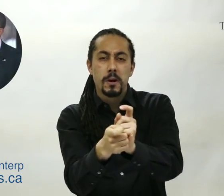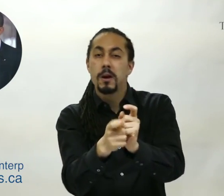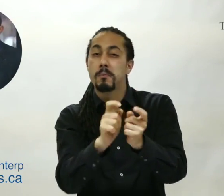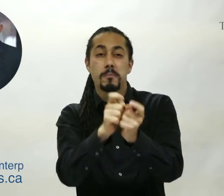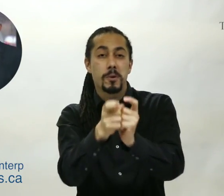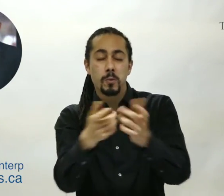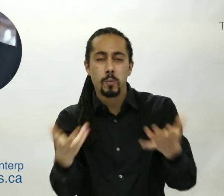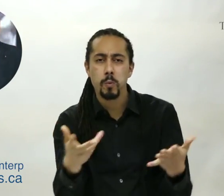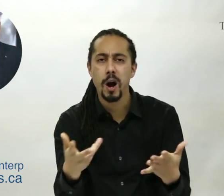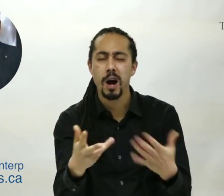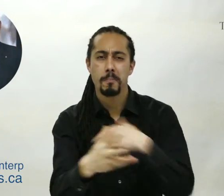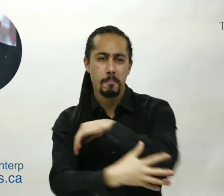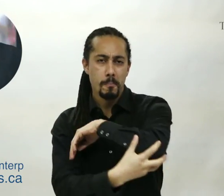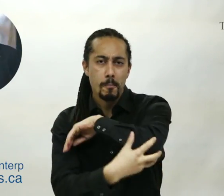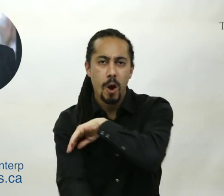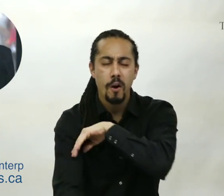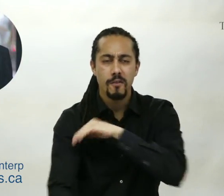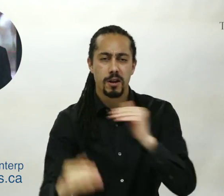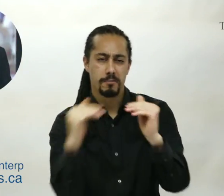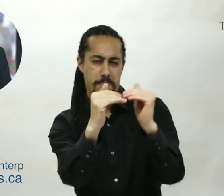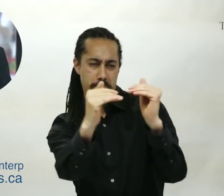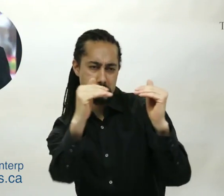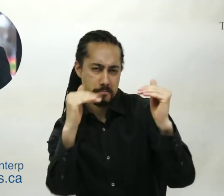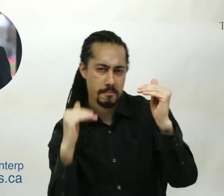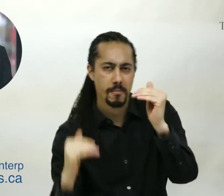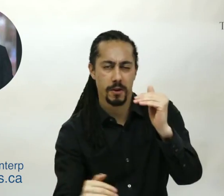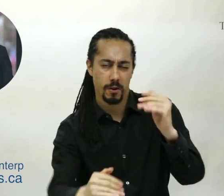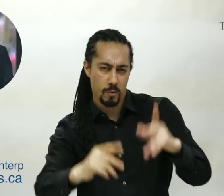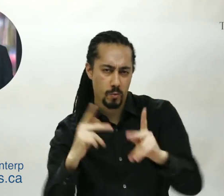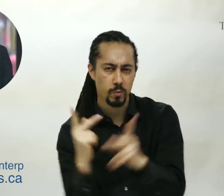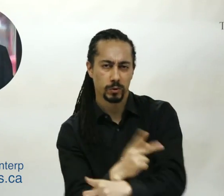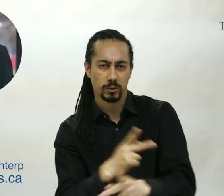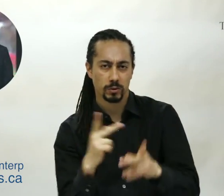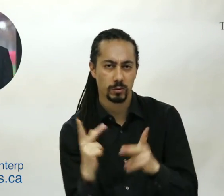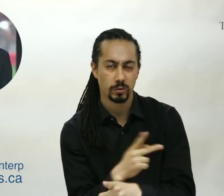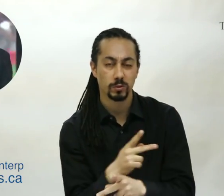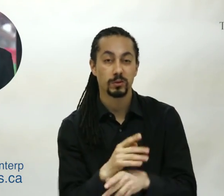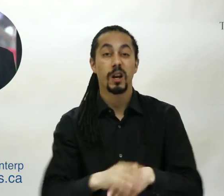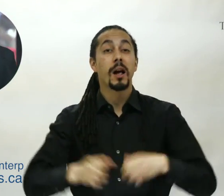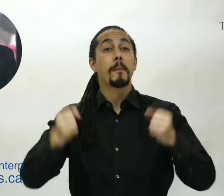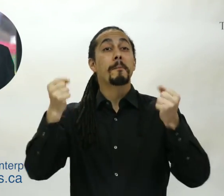chronic poverty and growing inequality. There are too many leaders who claim solidarity